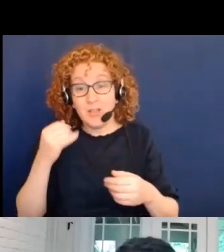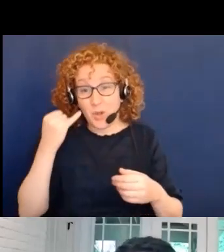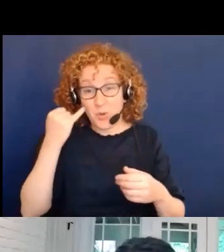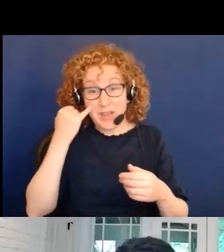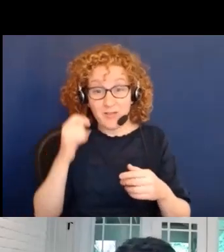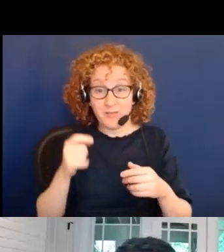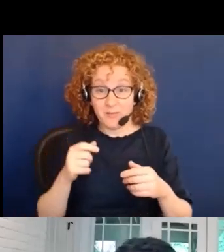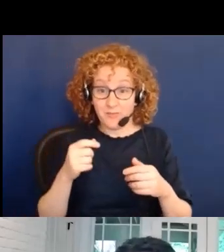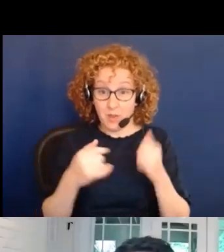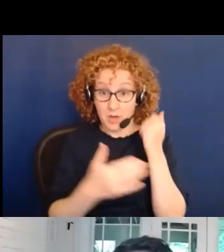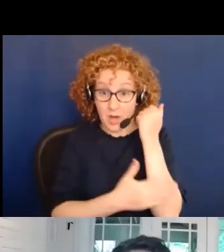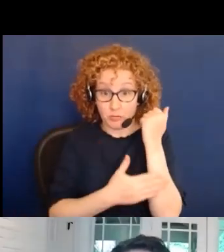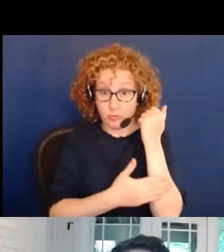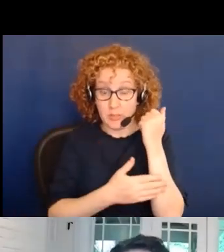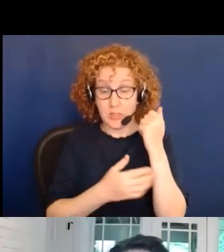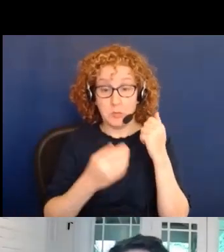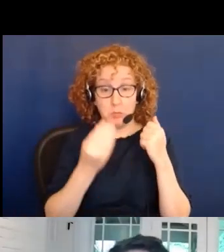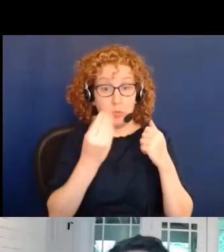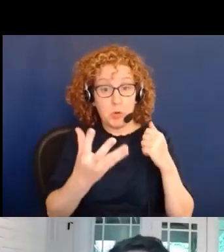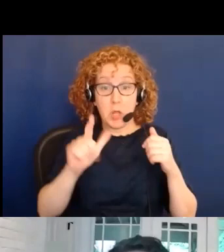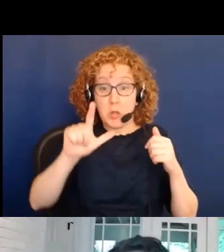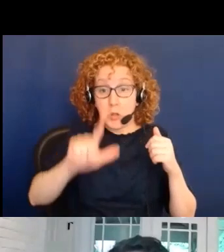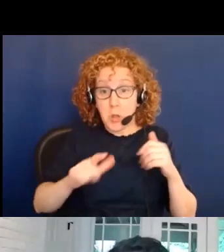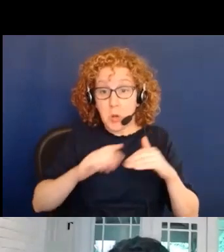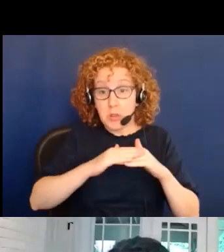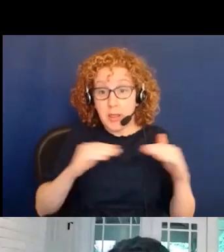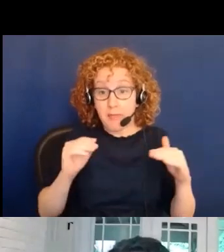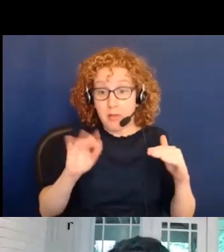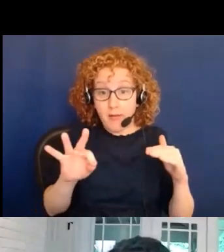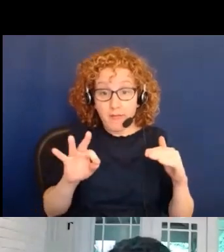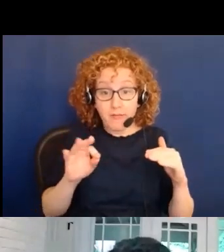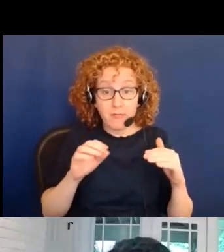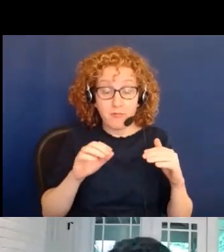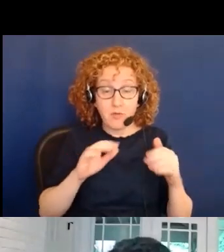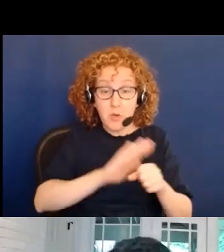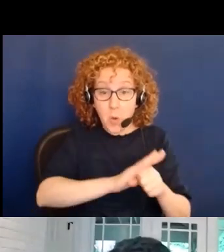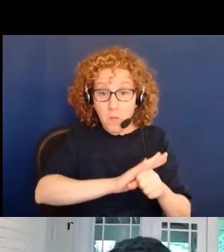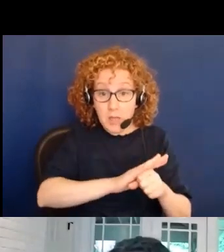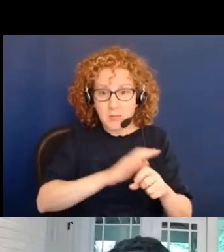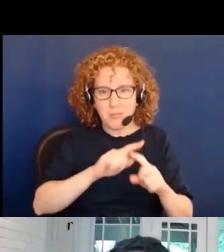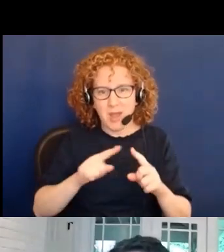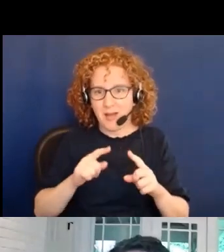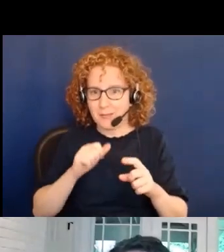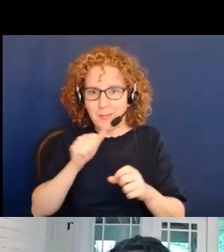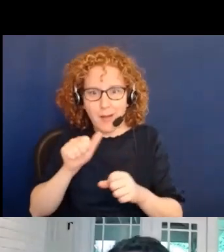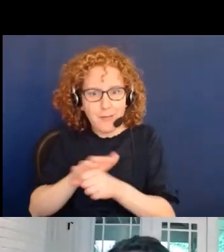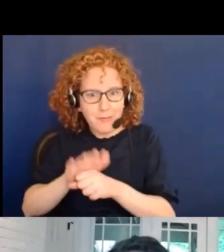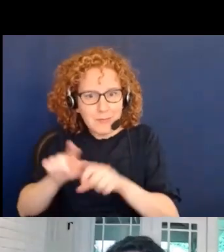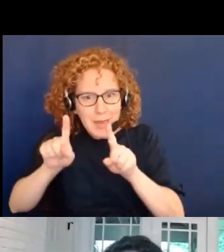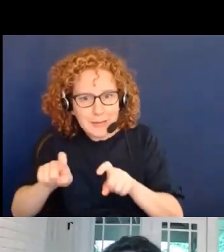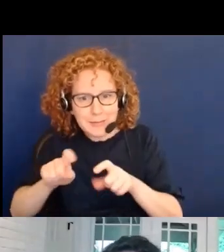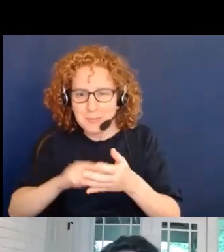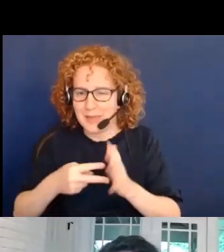to detect it. All criteria are measured over a 28-day period and are reviewed by CDC daily.